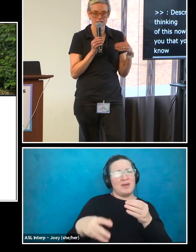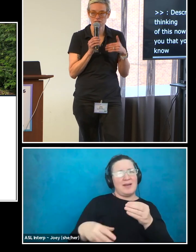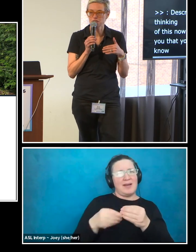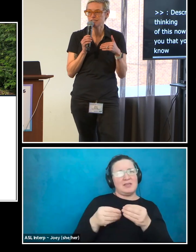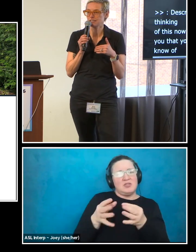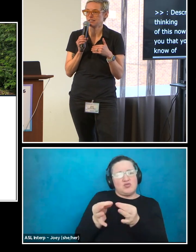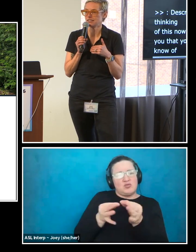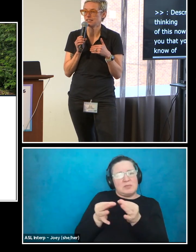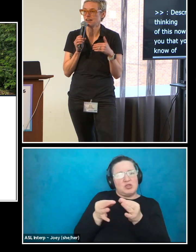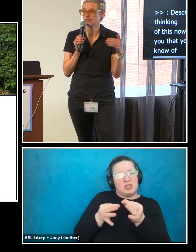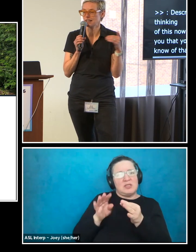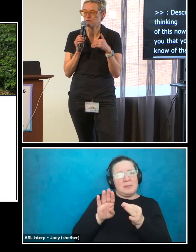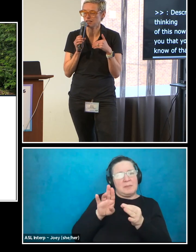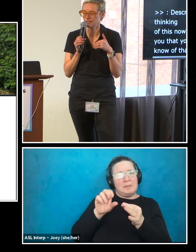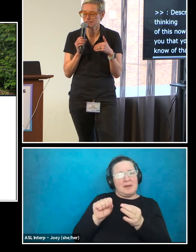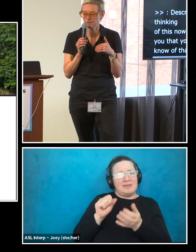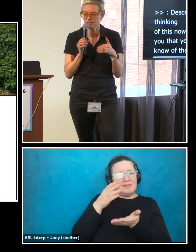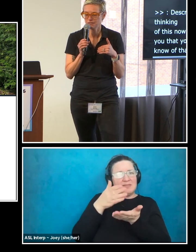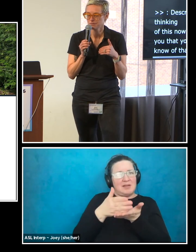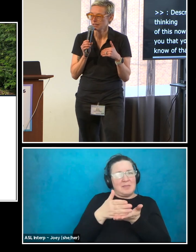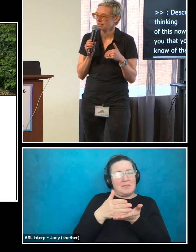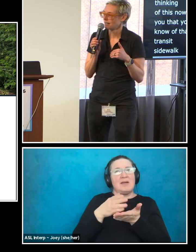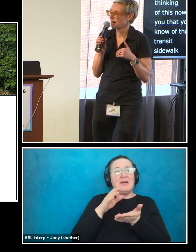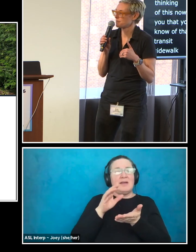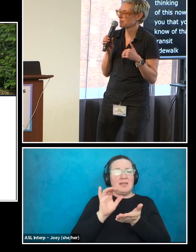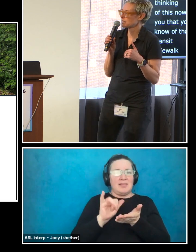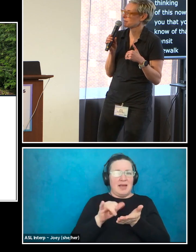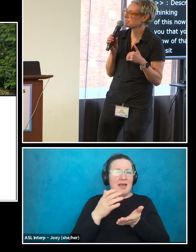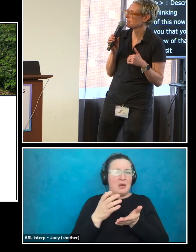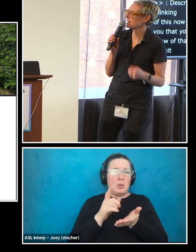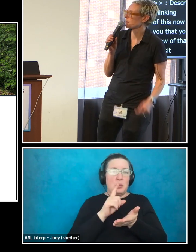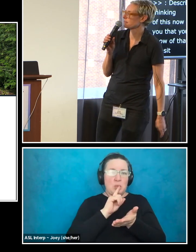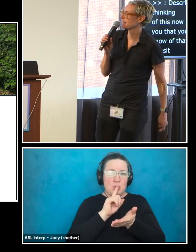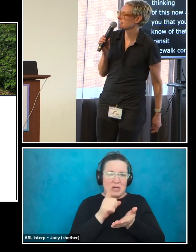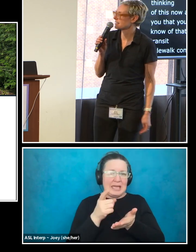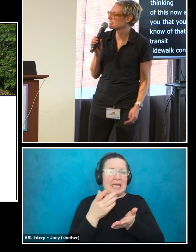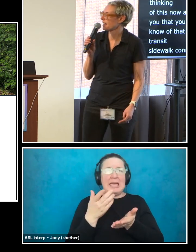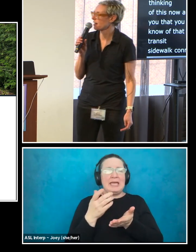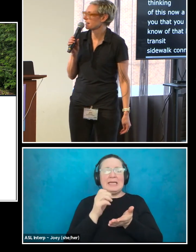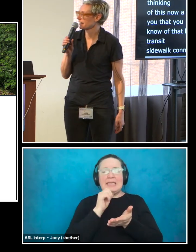good transit connect the sidewalk connectivity. Um so this picture on the upper right, this is JR and